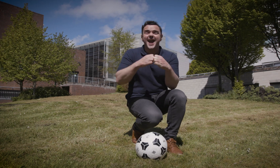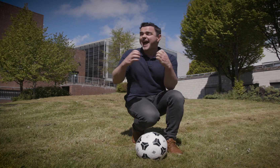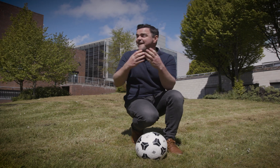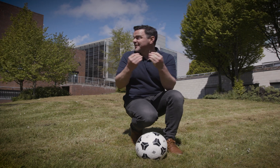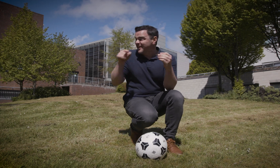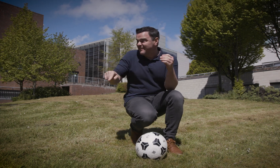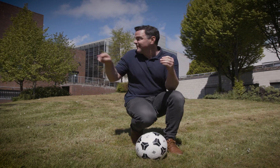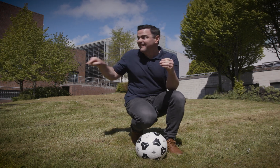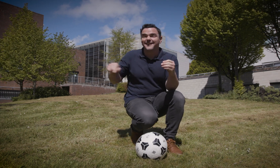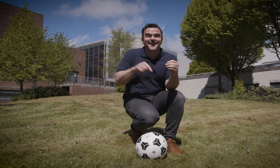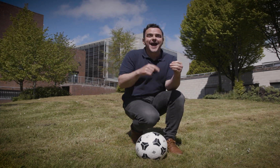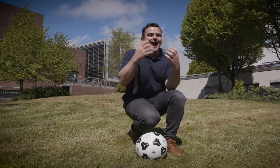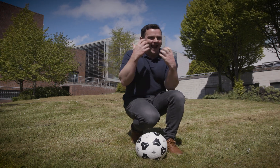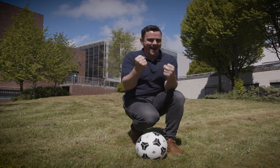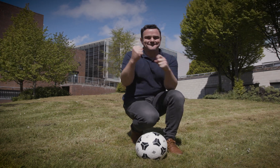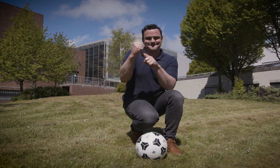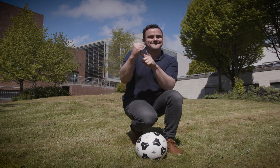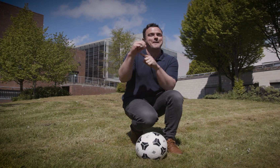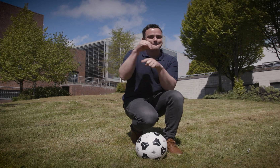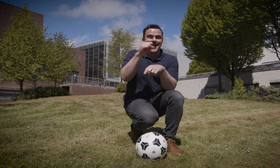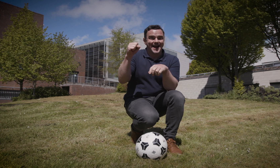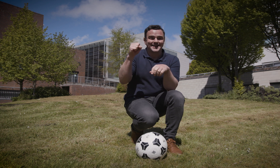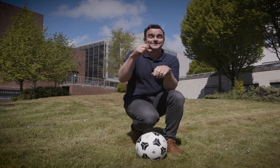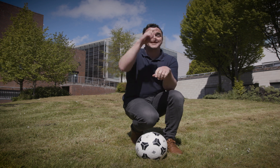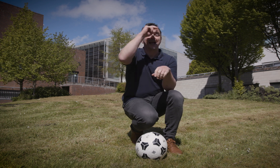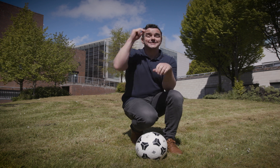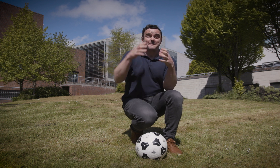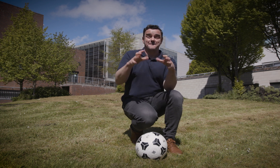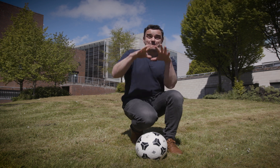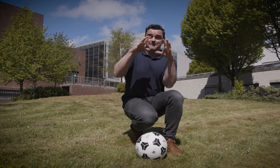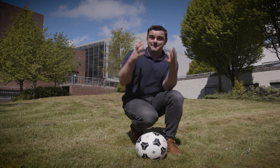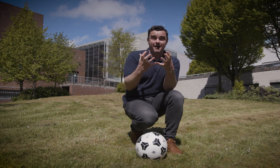Every object around us has mass. And a football, for example, has the same mass